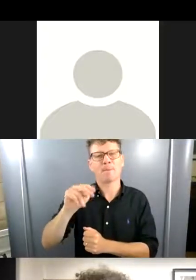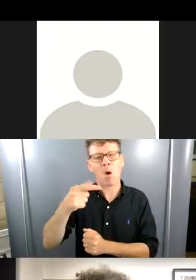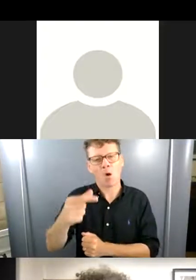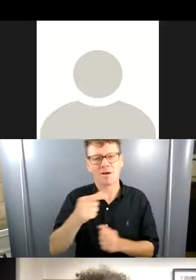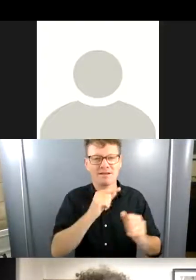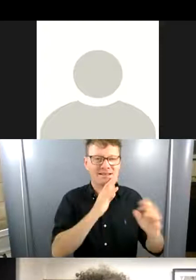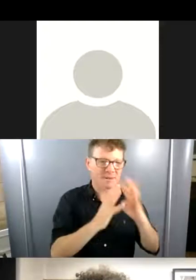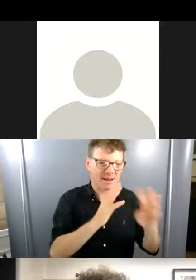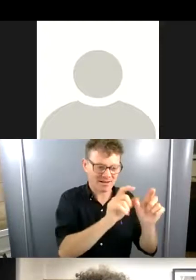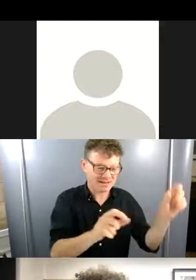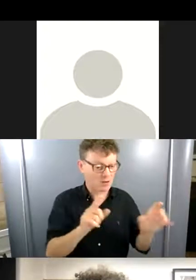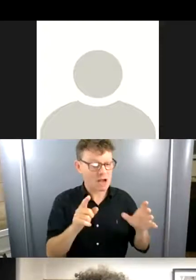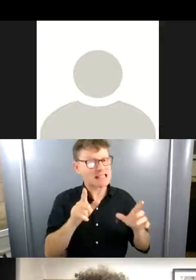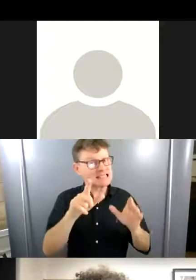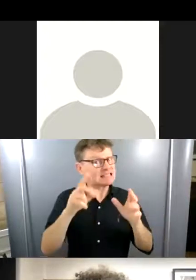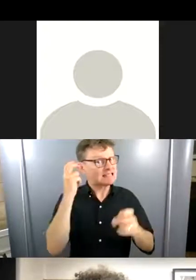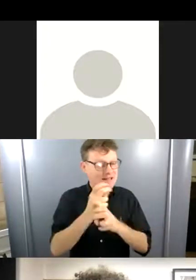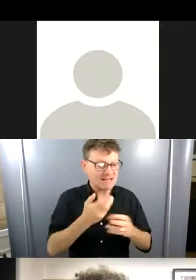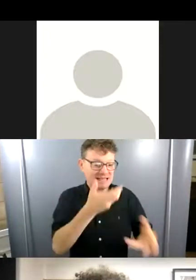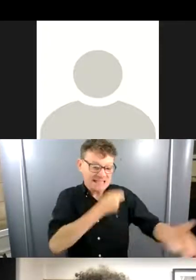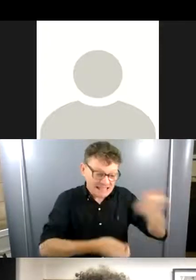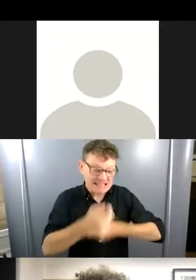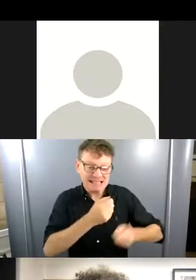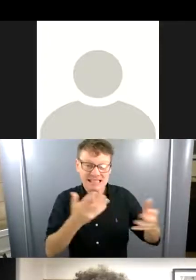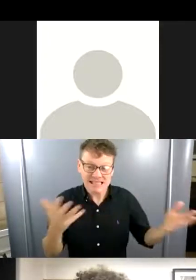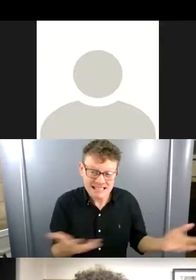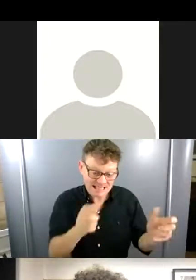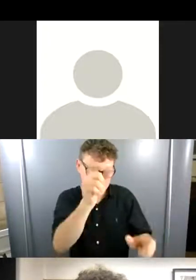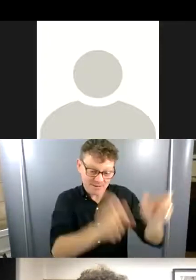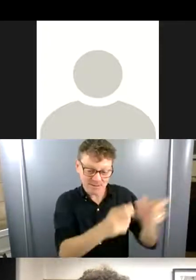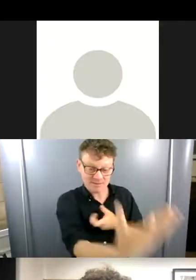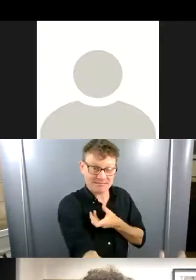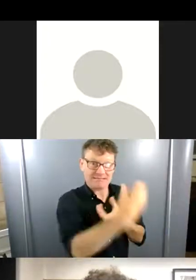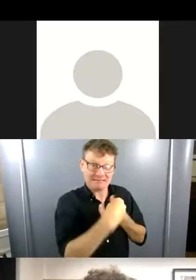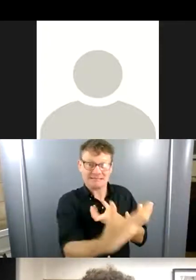and I’m hoping to convince more people and also run other kinds of experiment on comprehension and